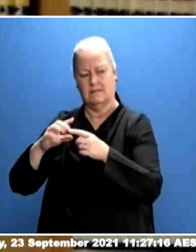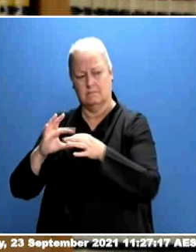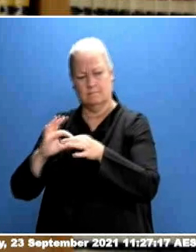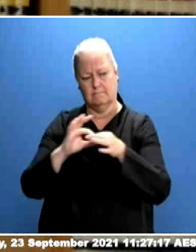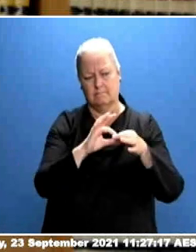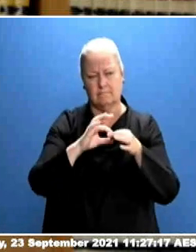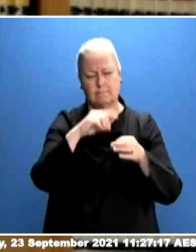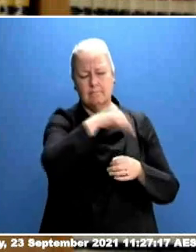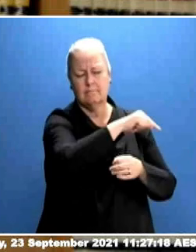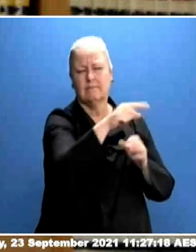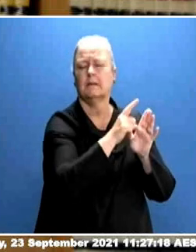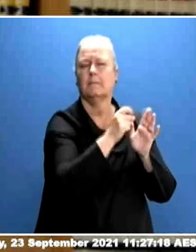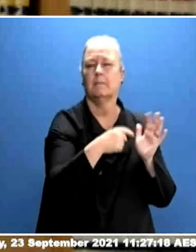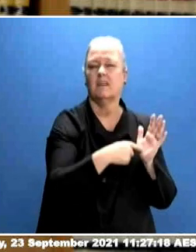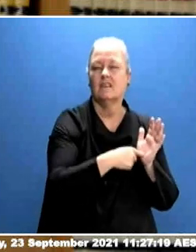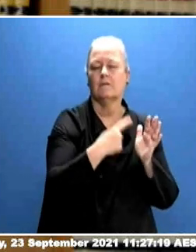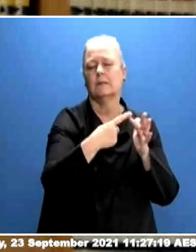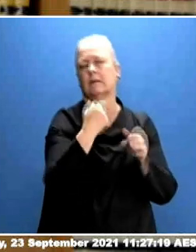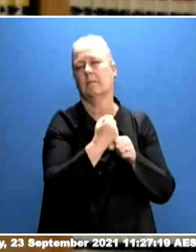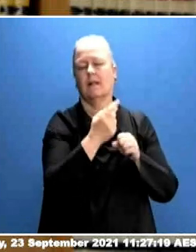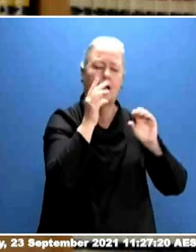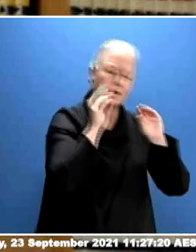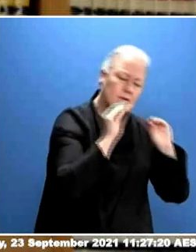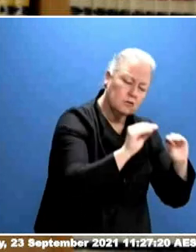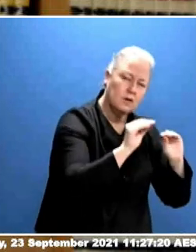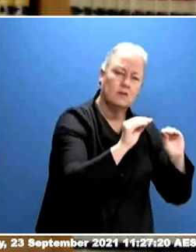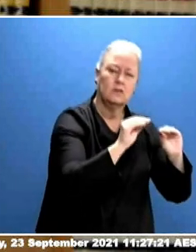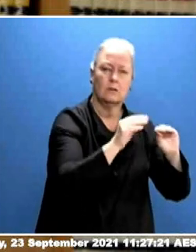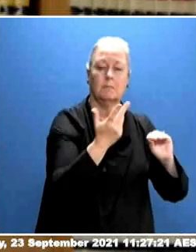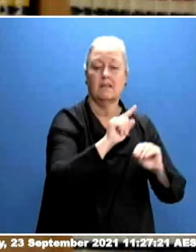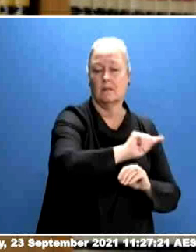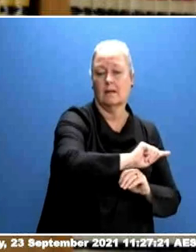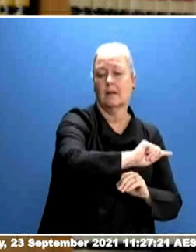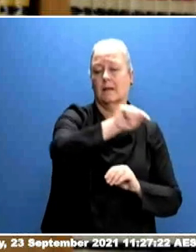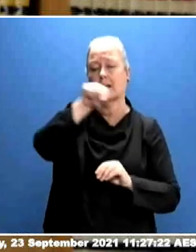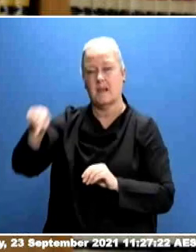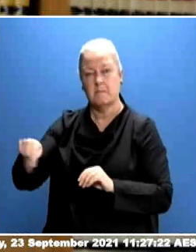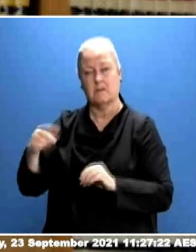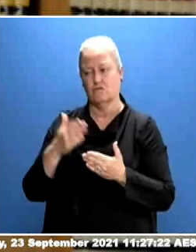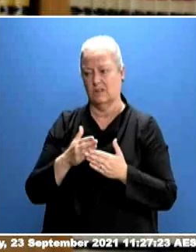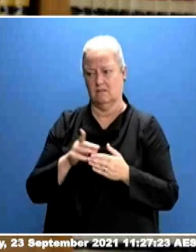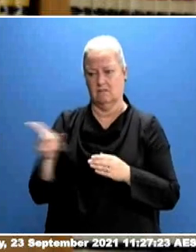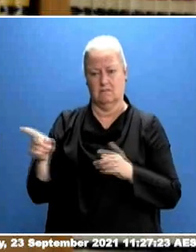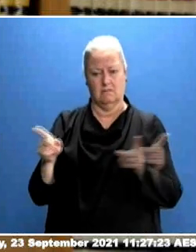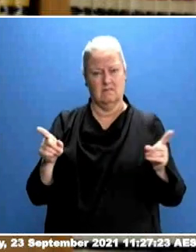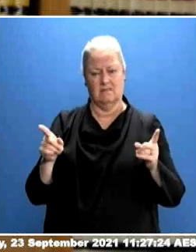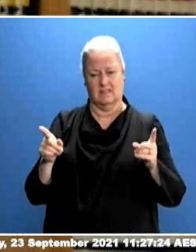such as Education for going in and coming out, such as Banksia Hill even,